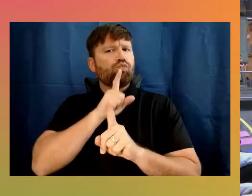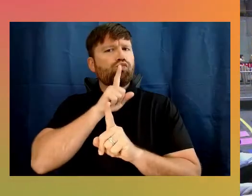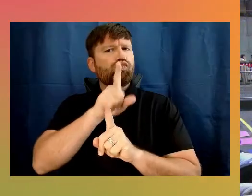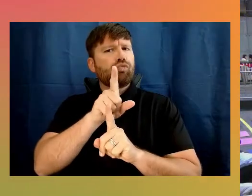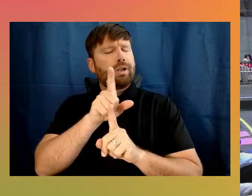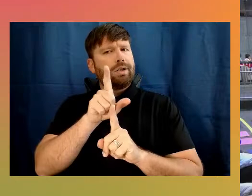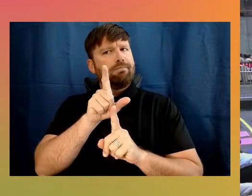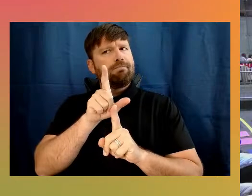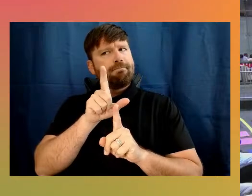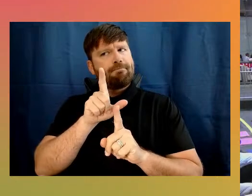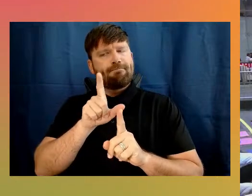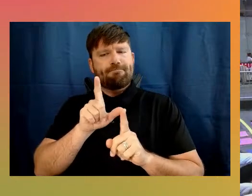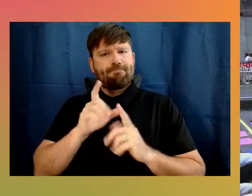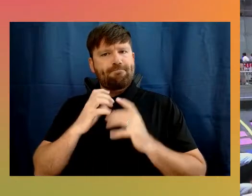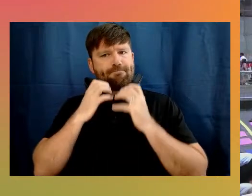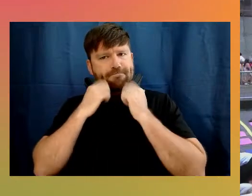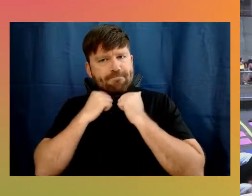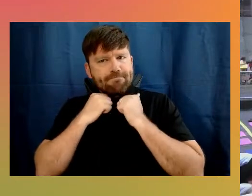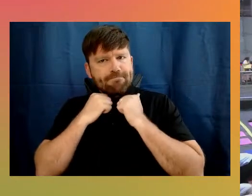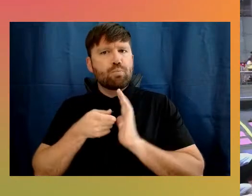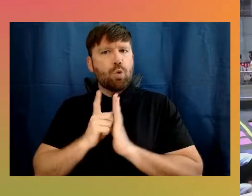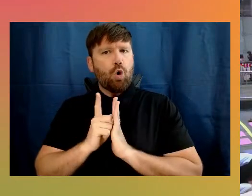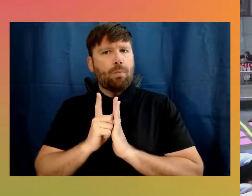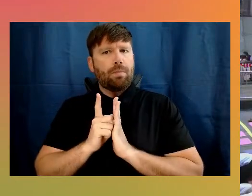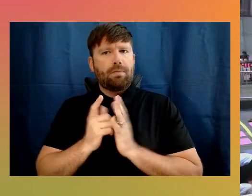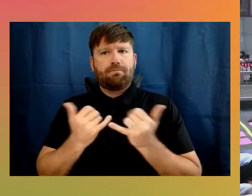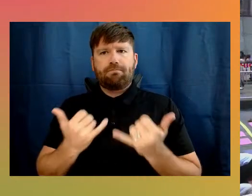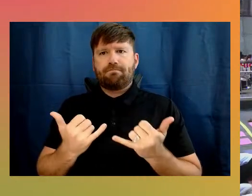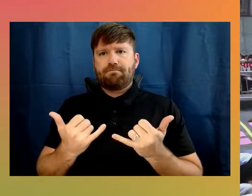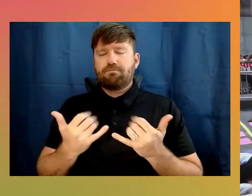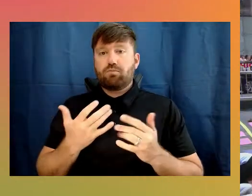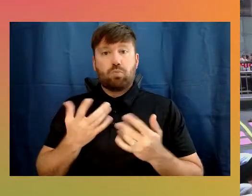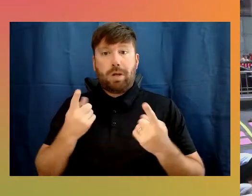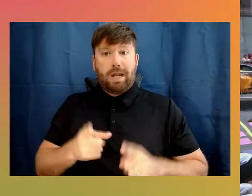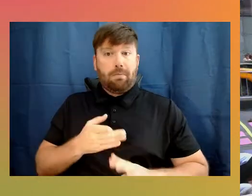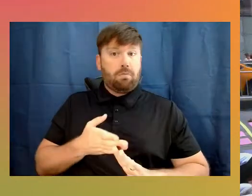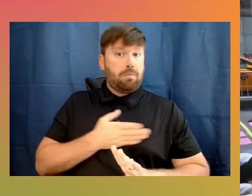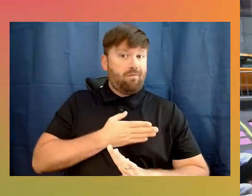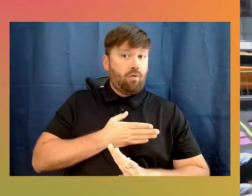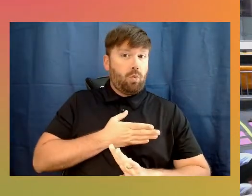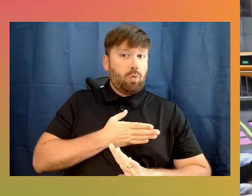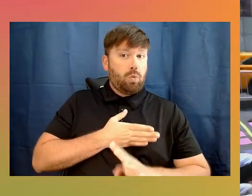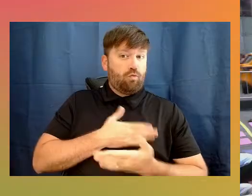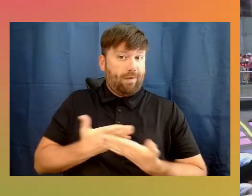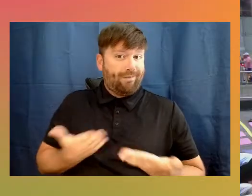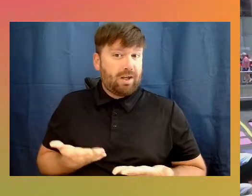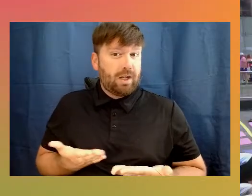BREATH PRACTICE. ALLOW YOURSELF TO ARRIVE FULLY IN THIS MOMENT.